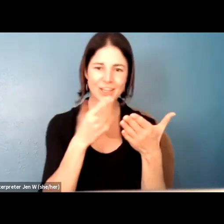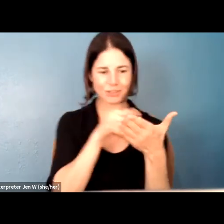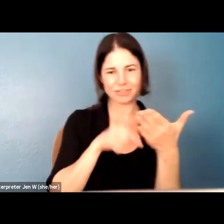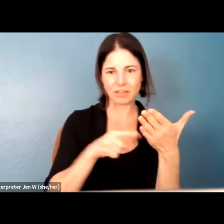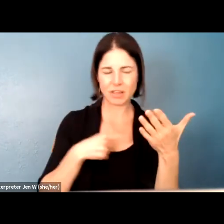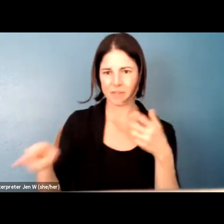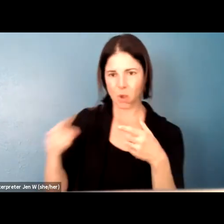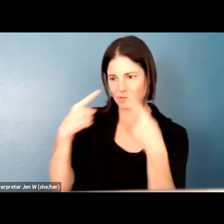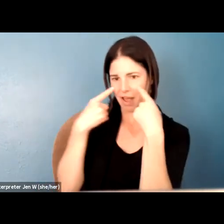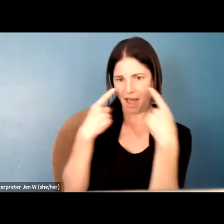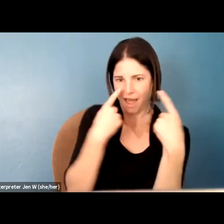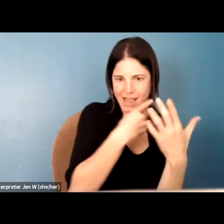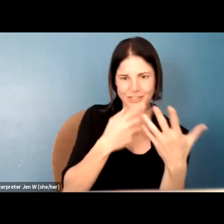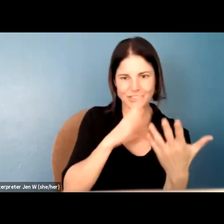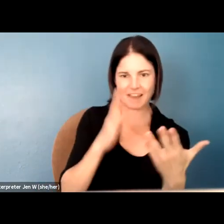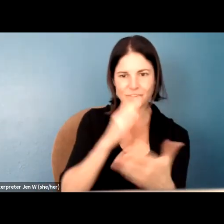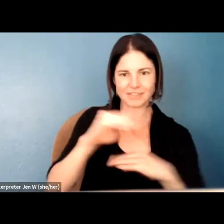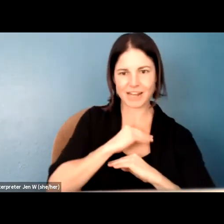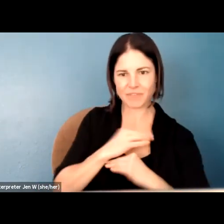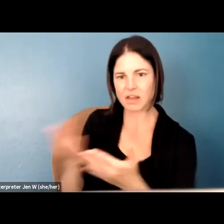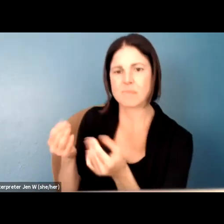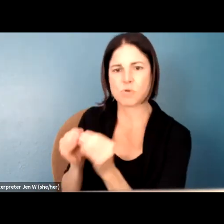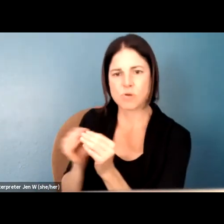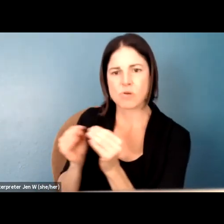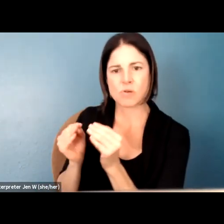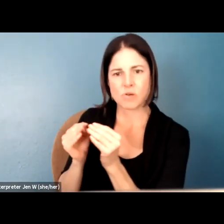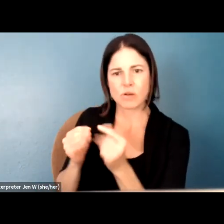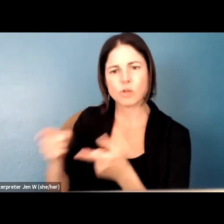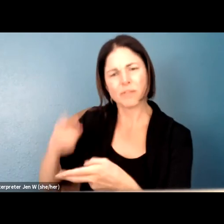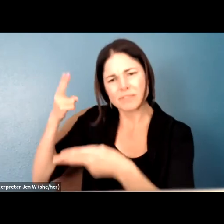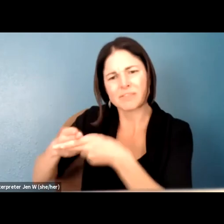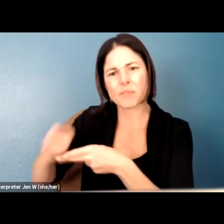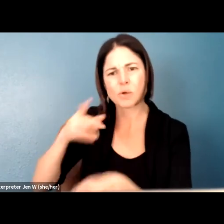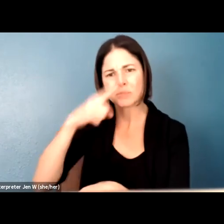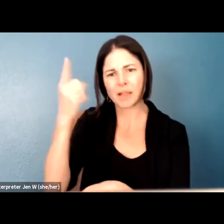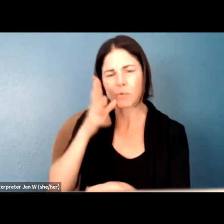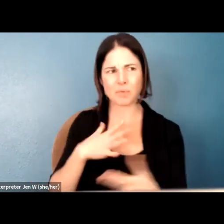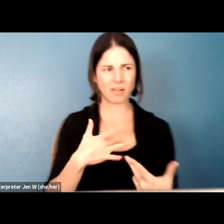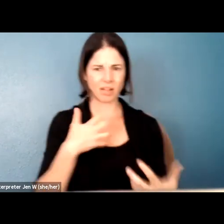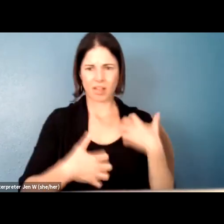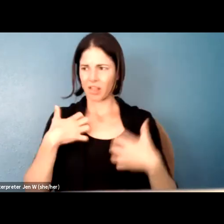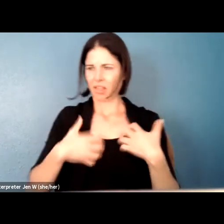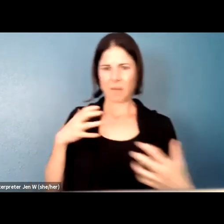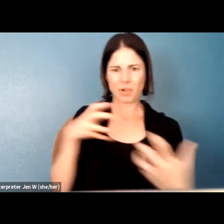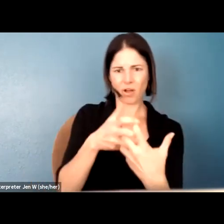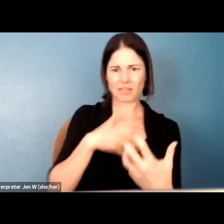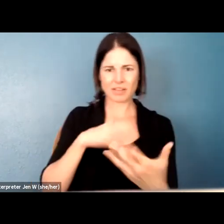are never satisfied. Sight black women who questioned their belonging in this country whose engine has run on the backs of